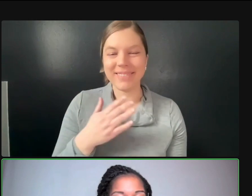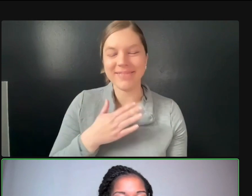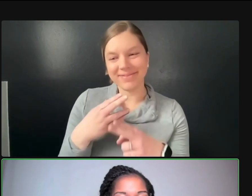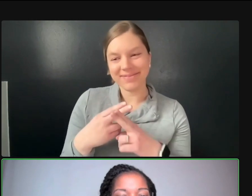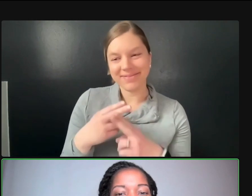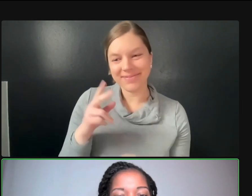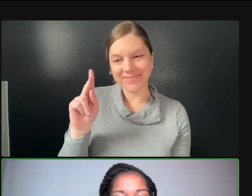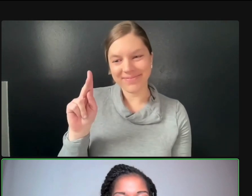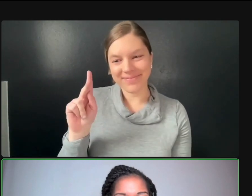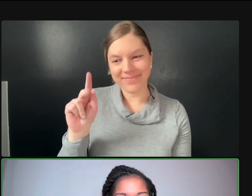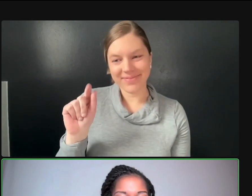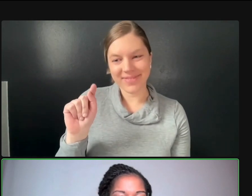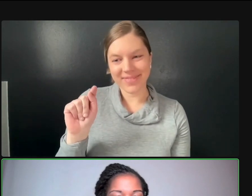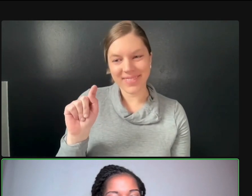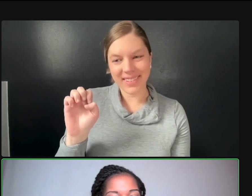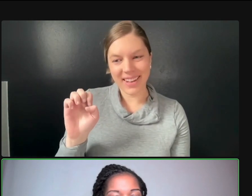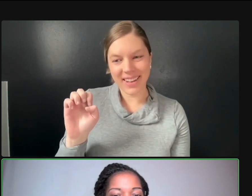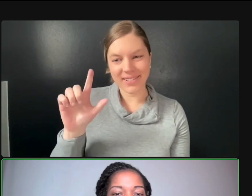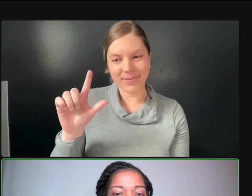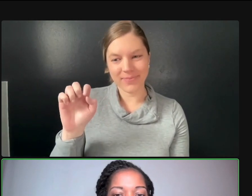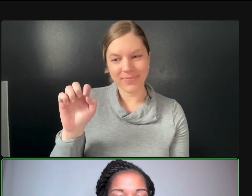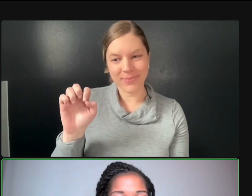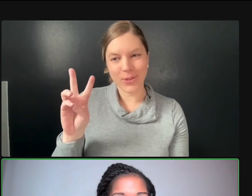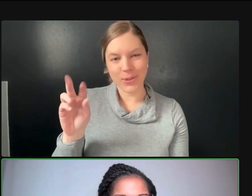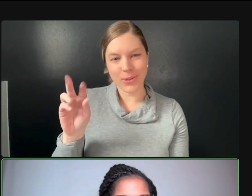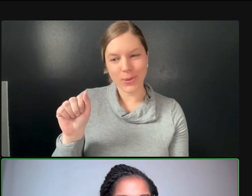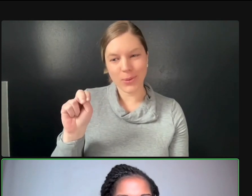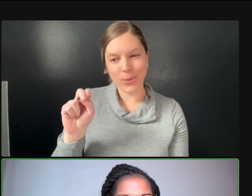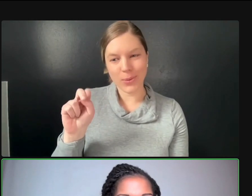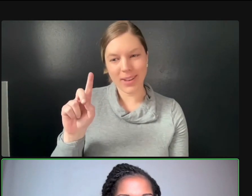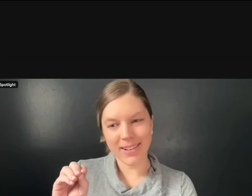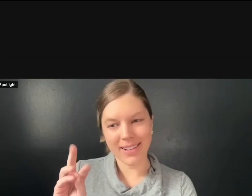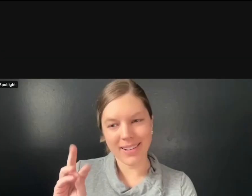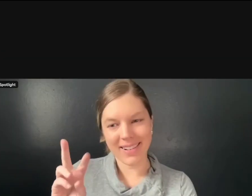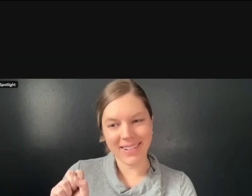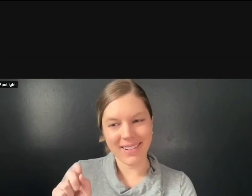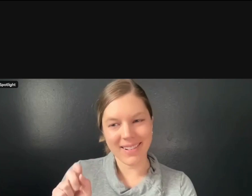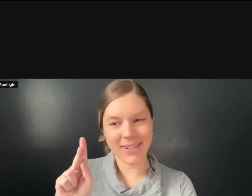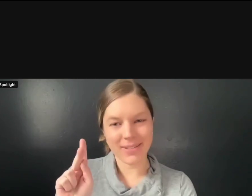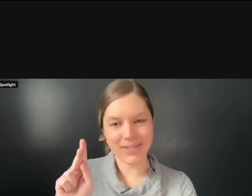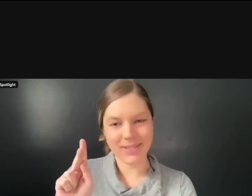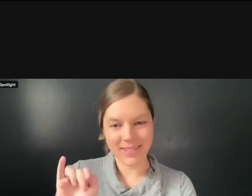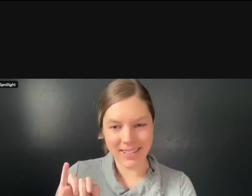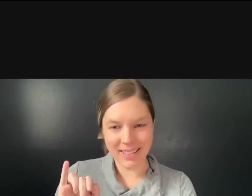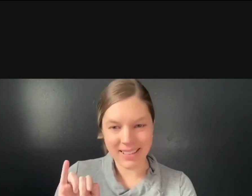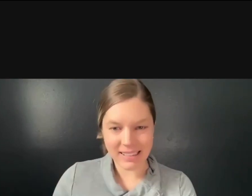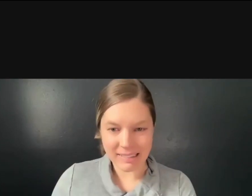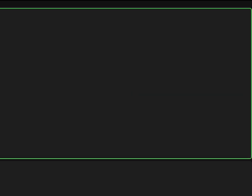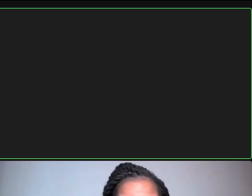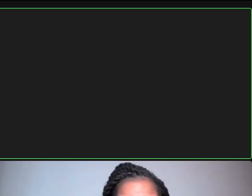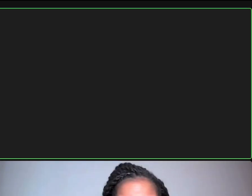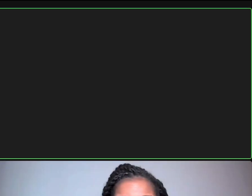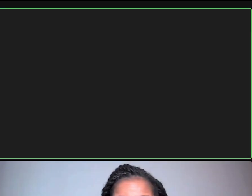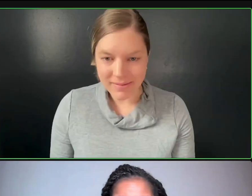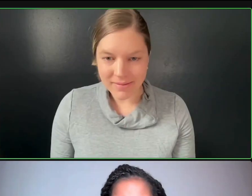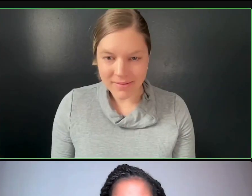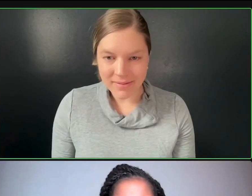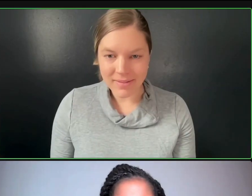Hello, hello, everyone. My name is Kate Lewandowski.